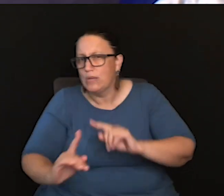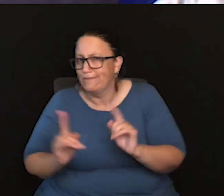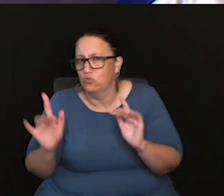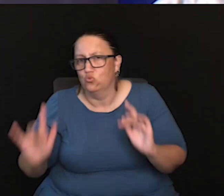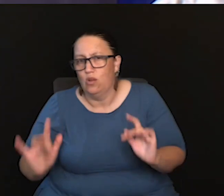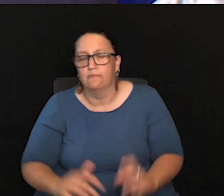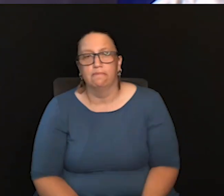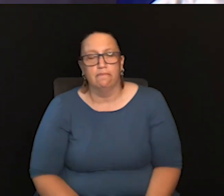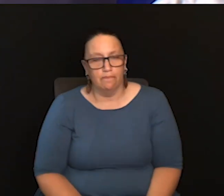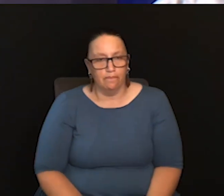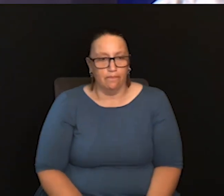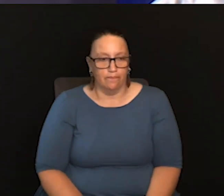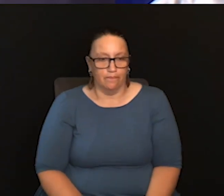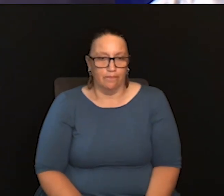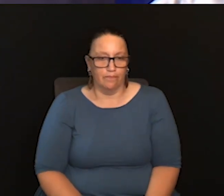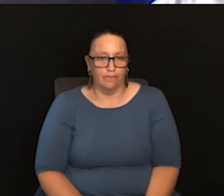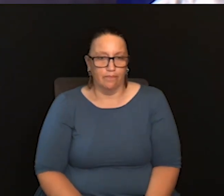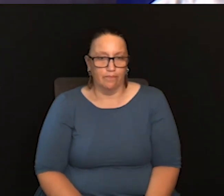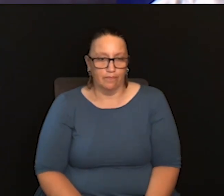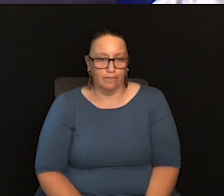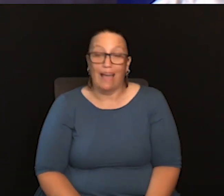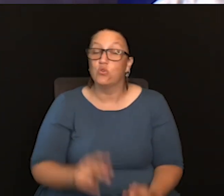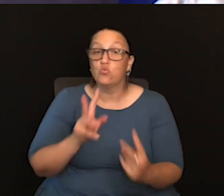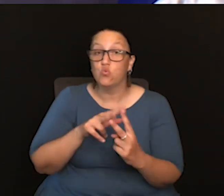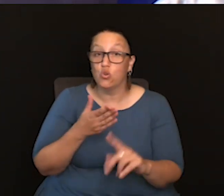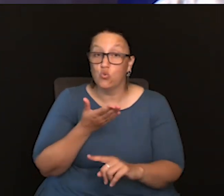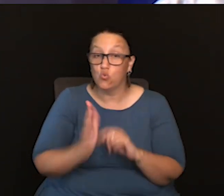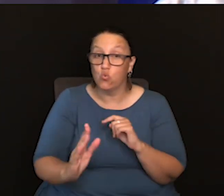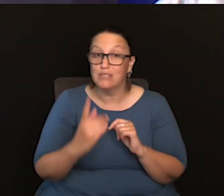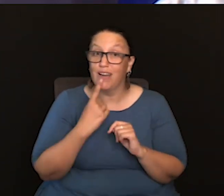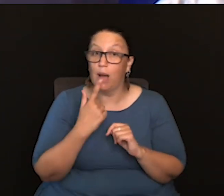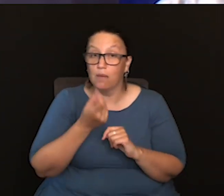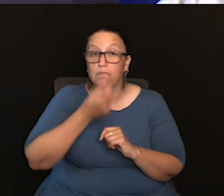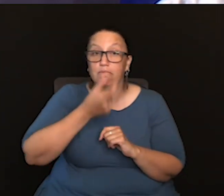The other issue that I want to cover is just on the oral treatments.